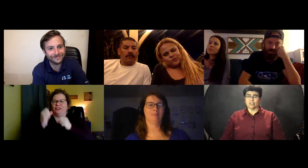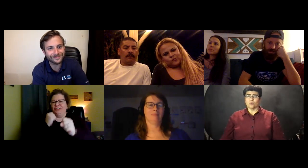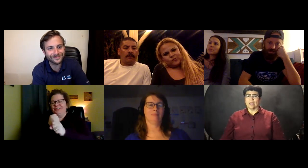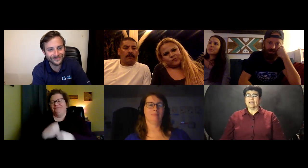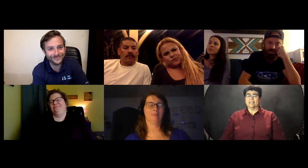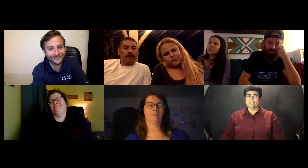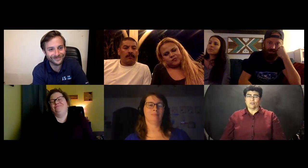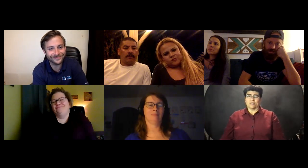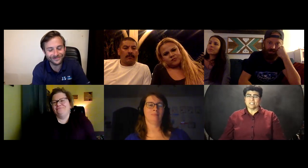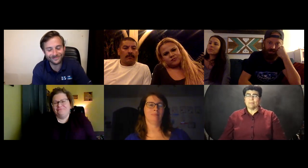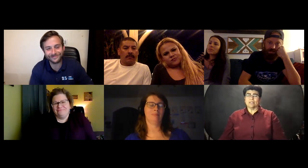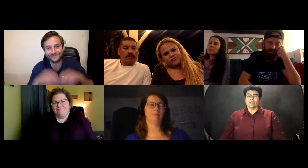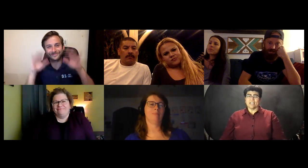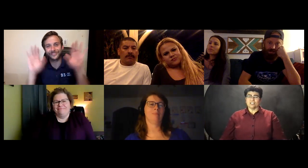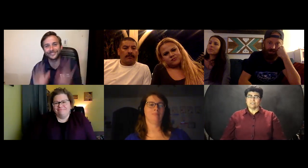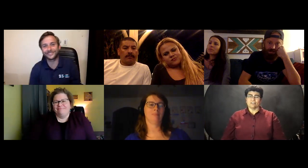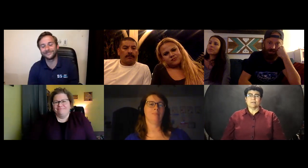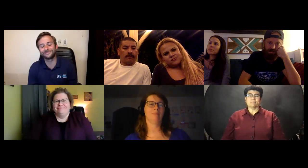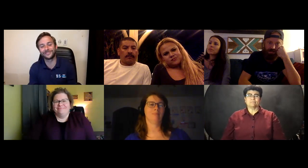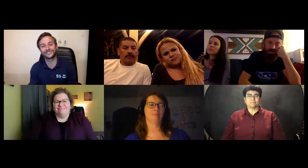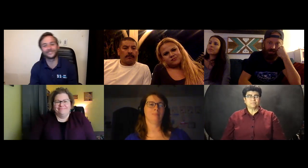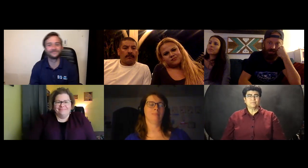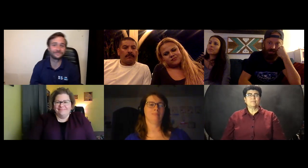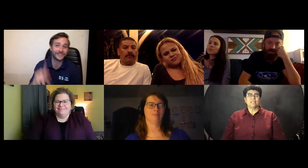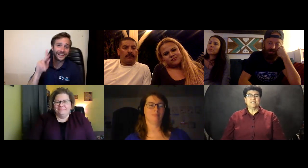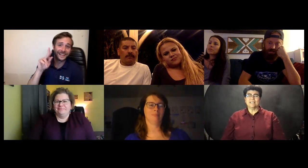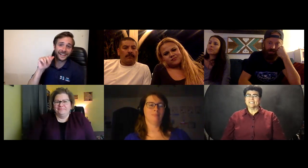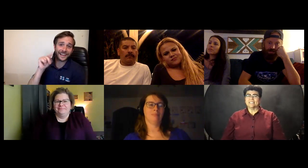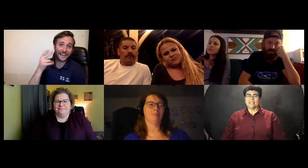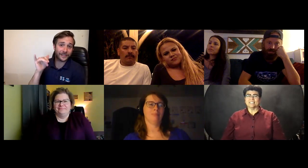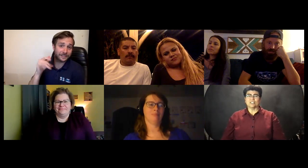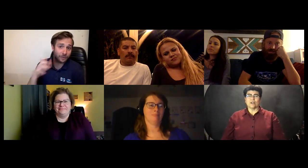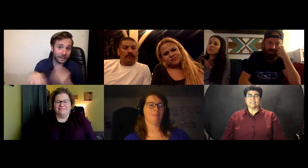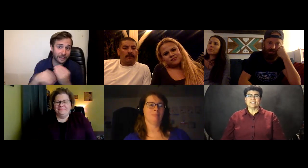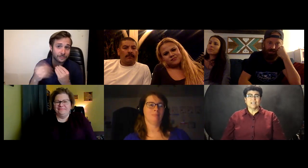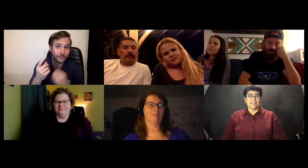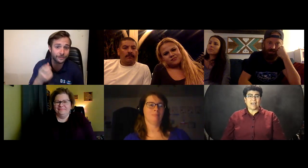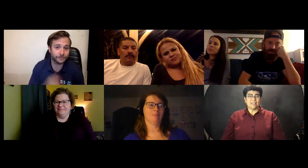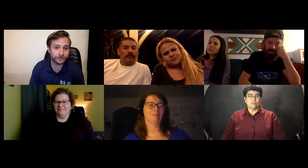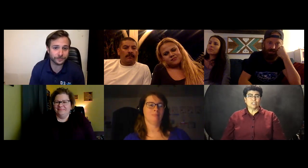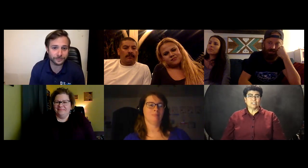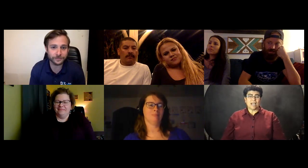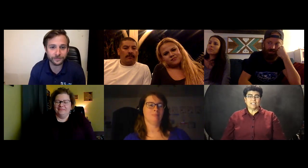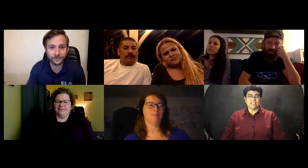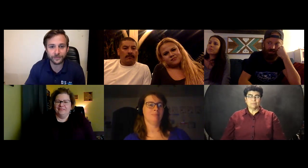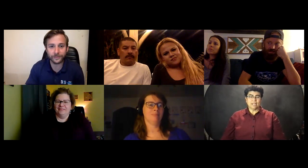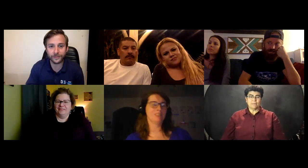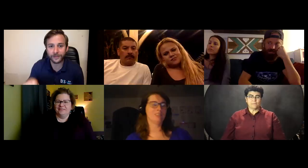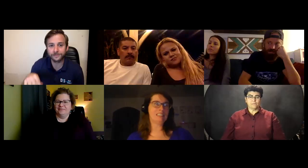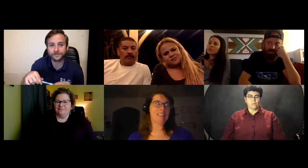way for the top education for him nick says that's great kathy would you